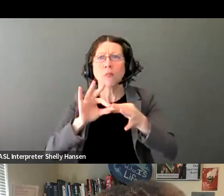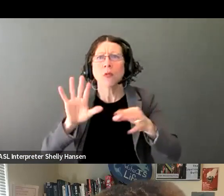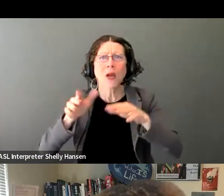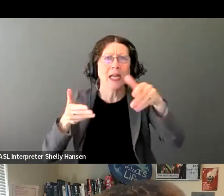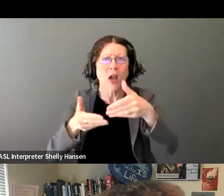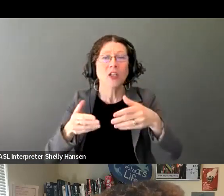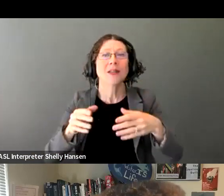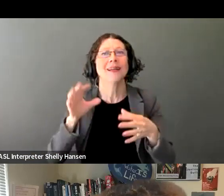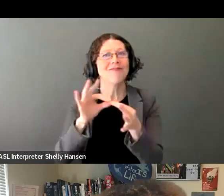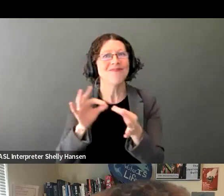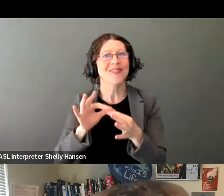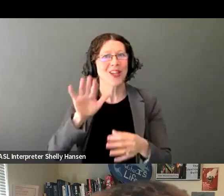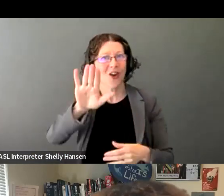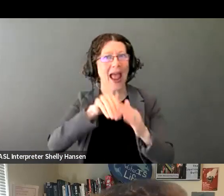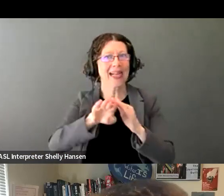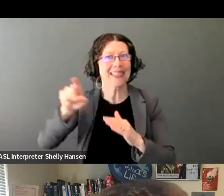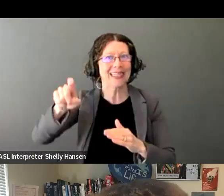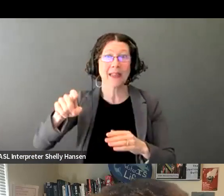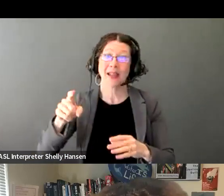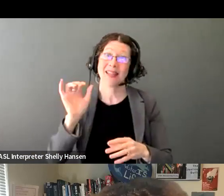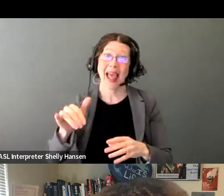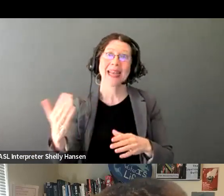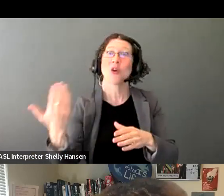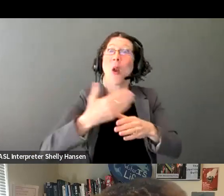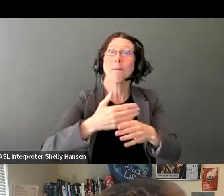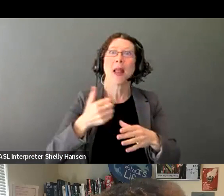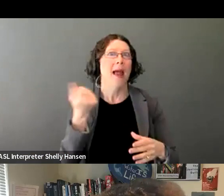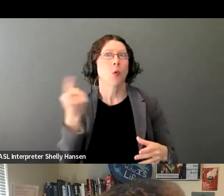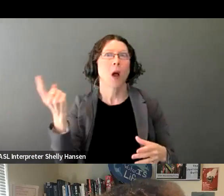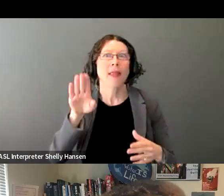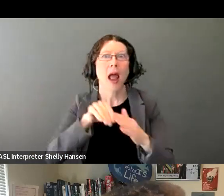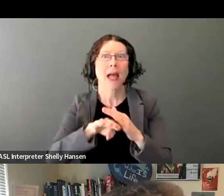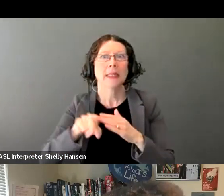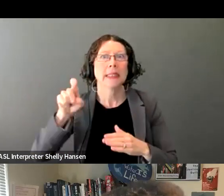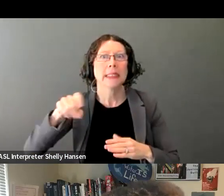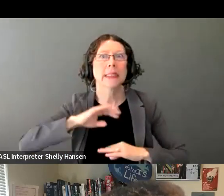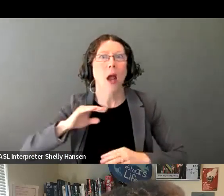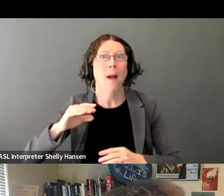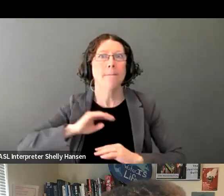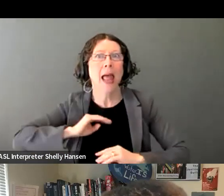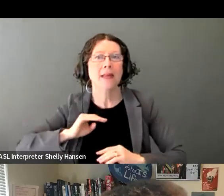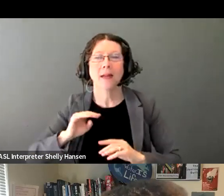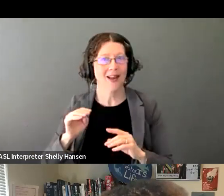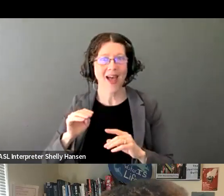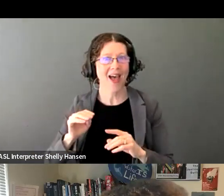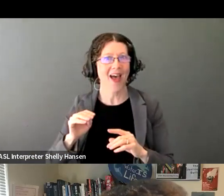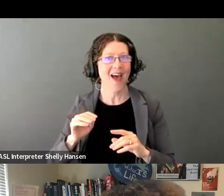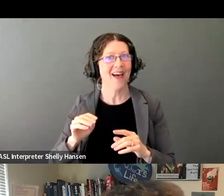the assumption that everyone's access needs are met and also that talking about it isn't sometimes necessary.